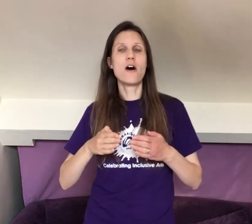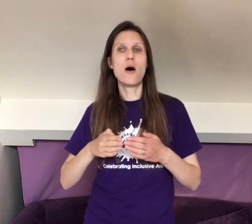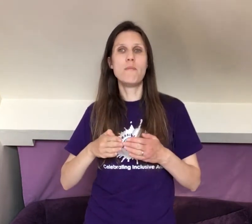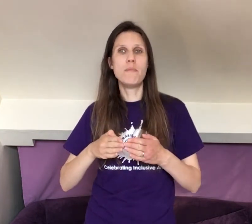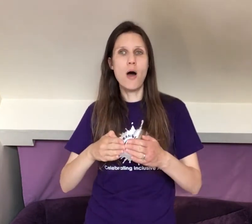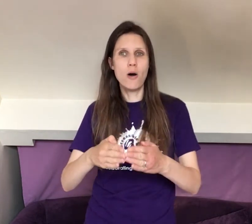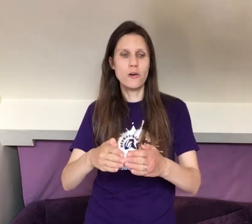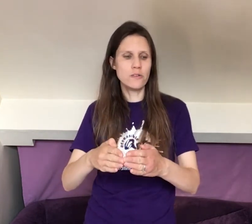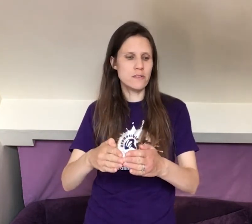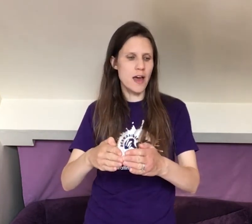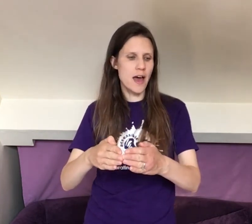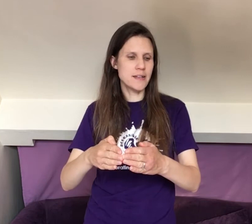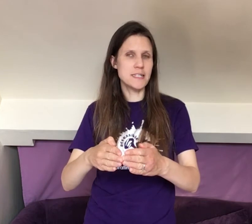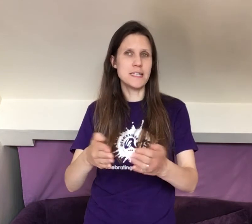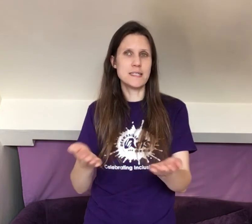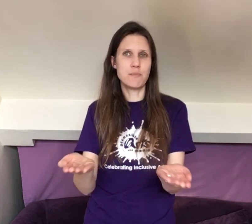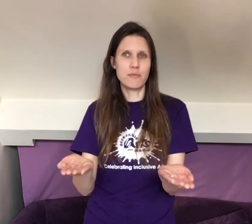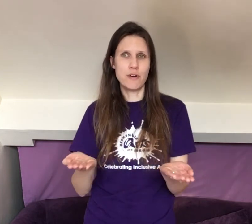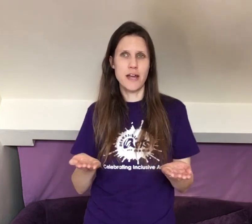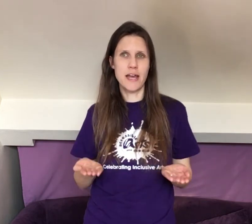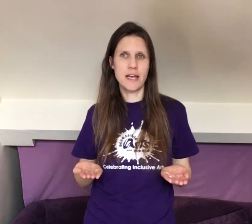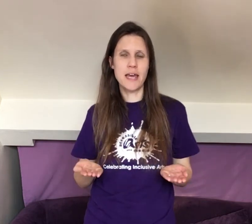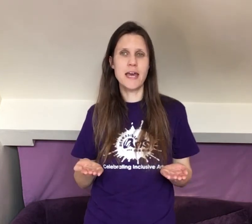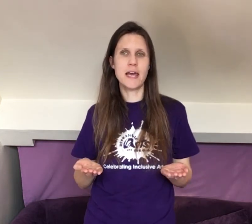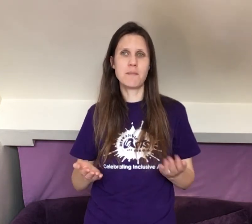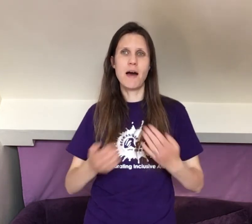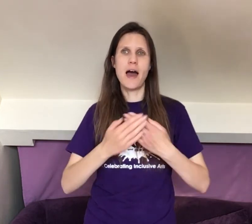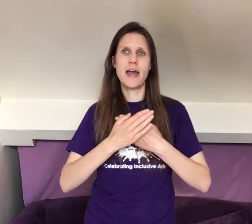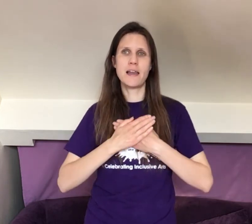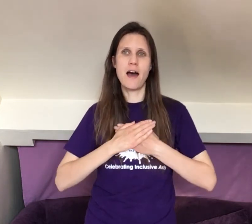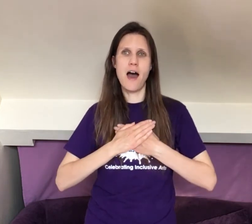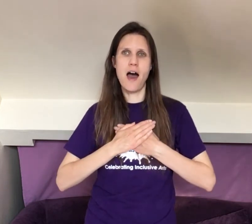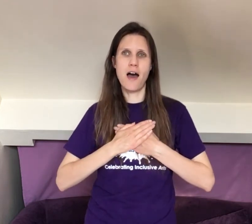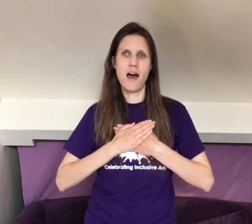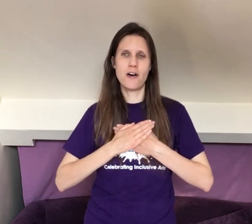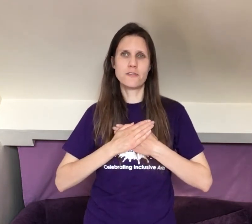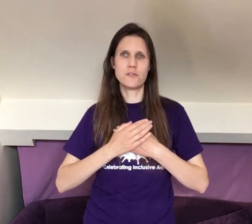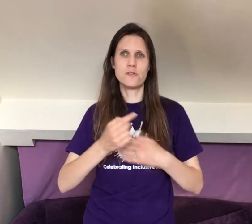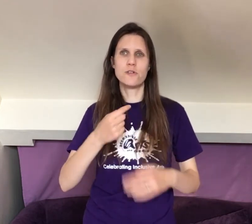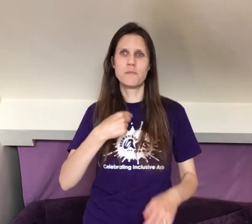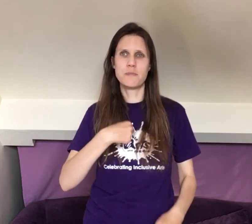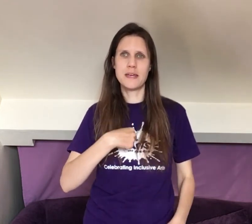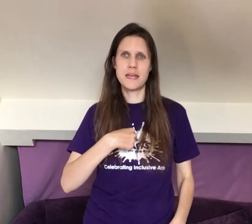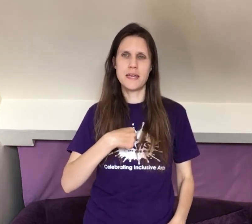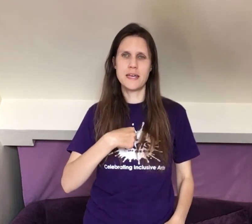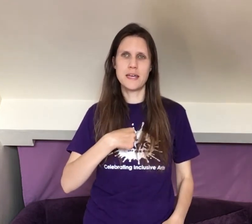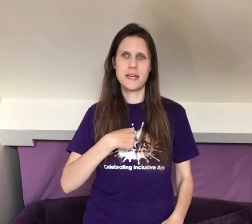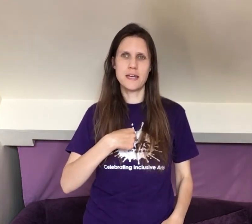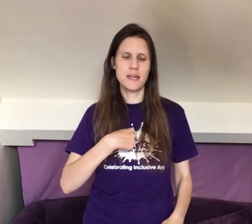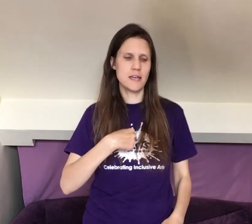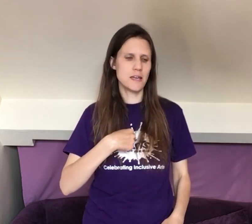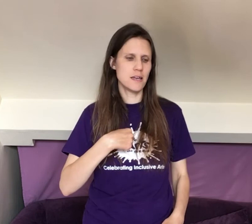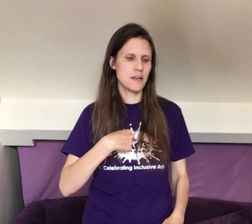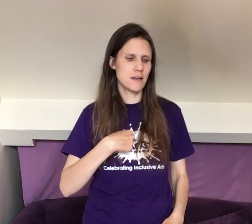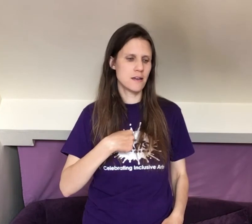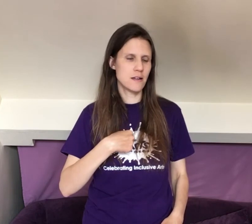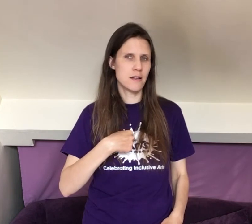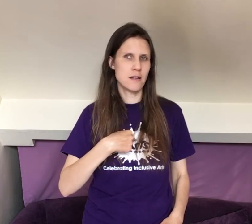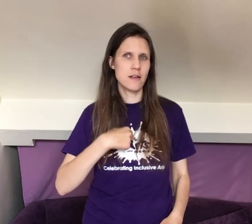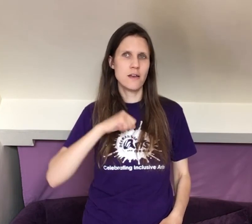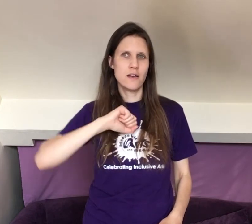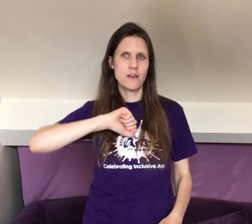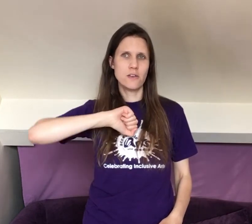The boat that is bringing my love to me.